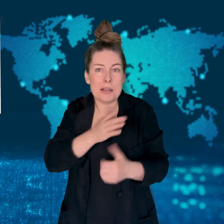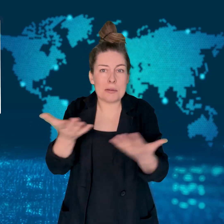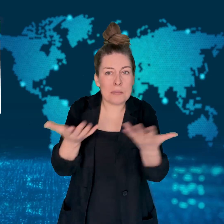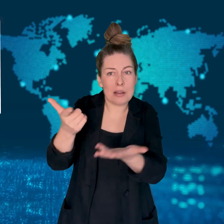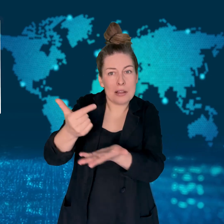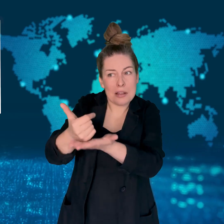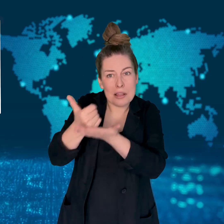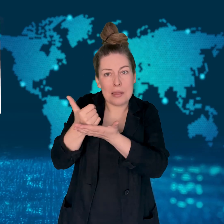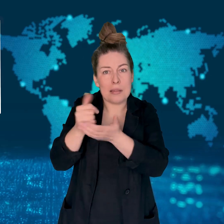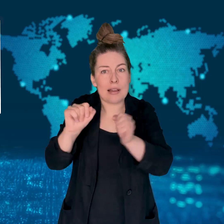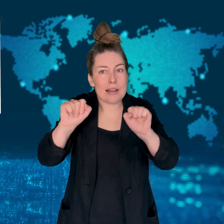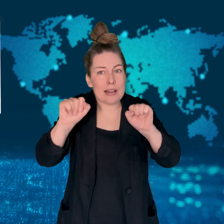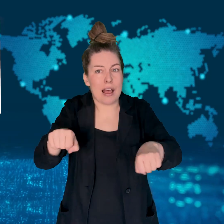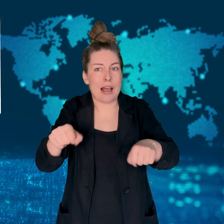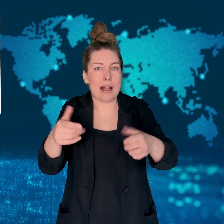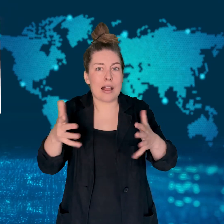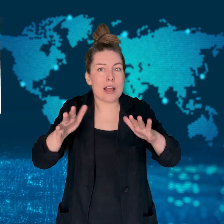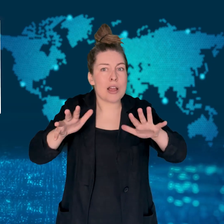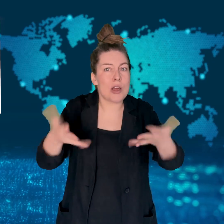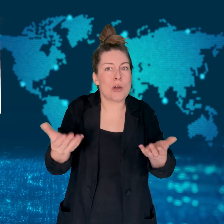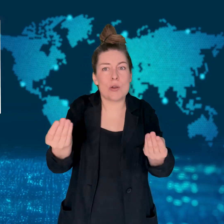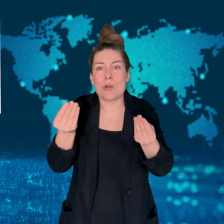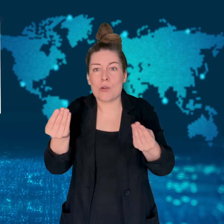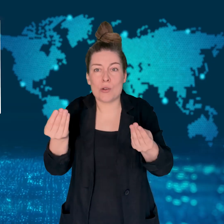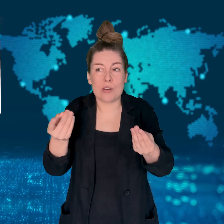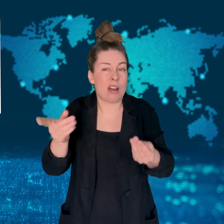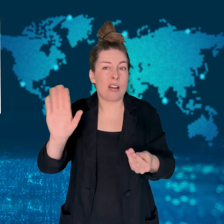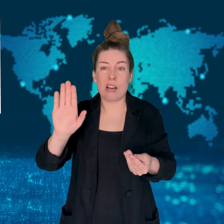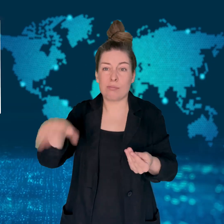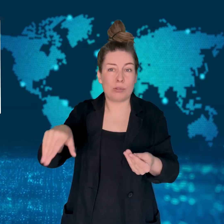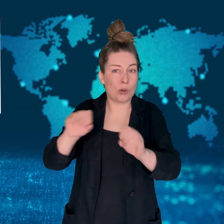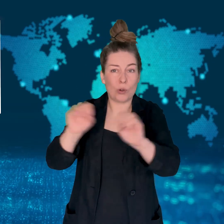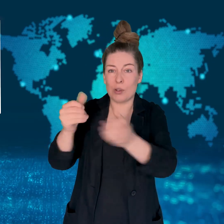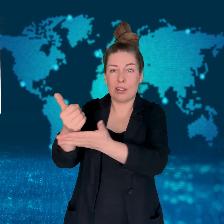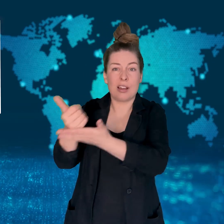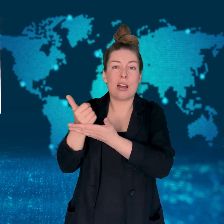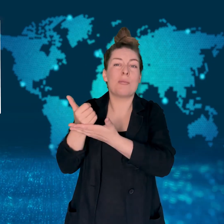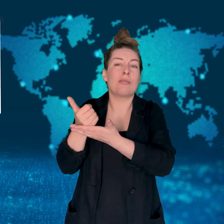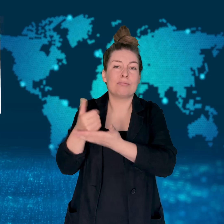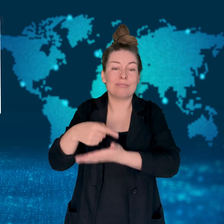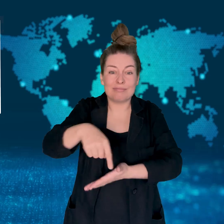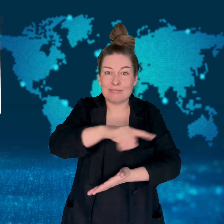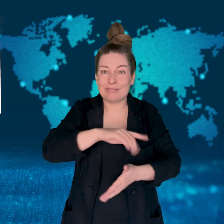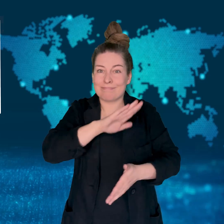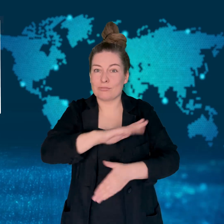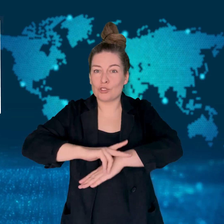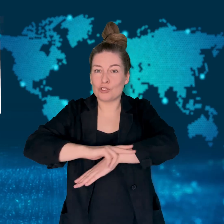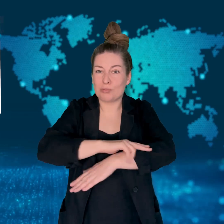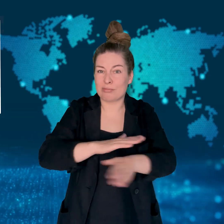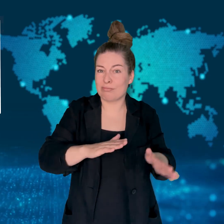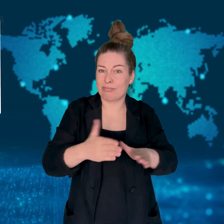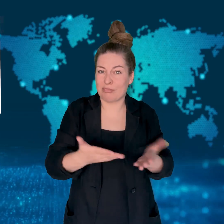The farmers had tried to persuade regional police to do something